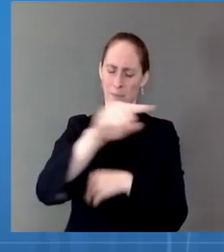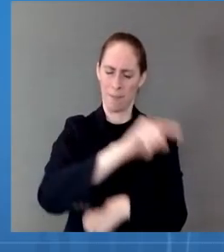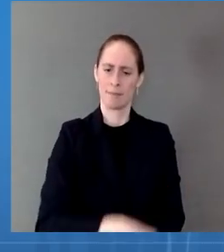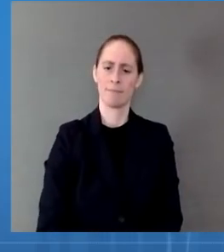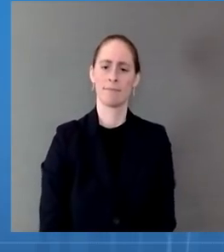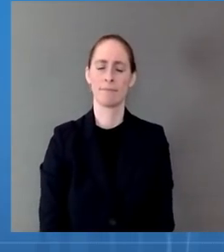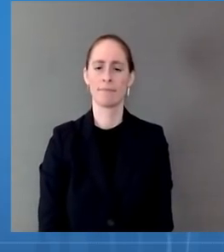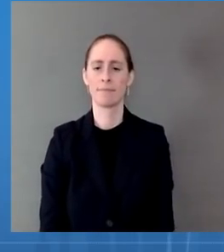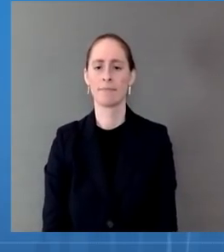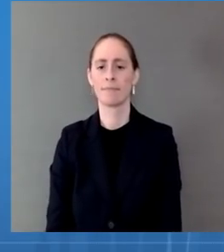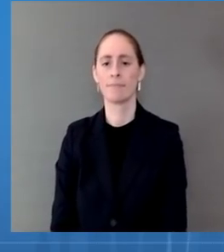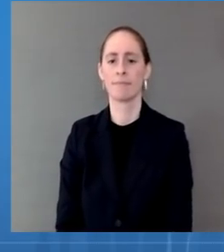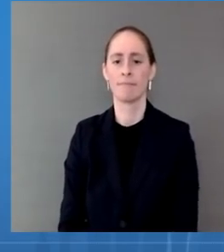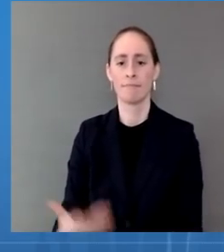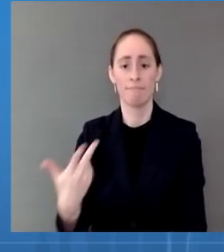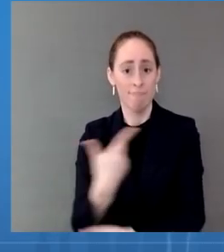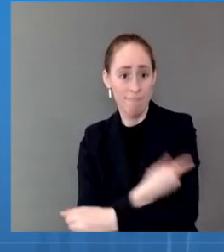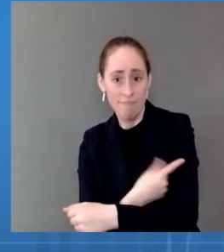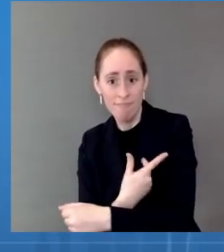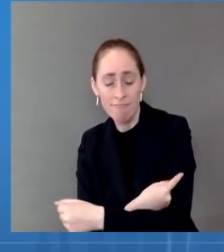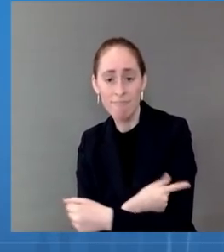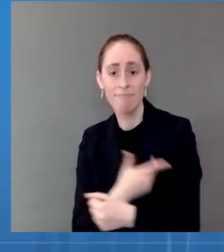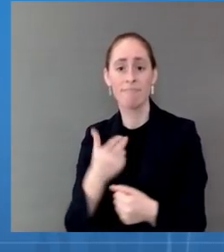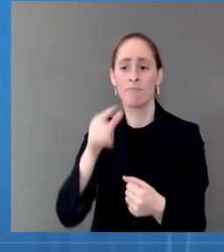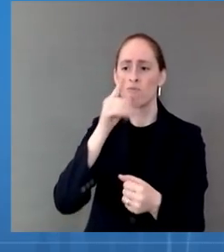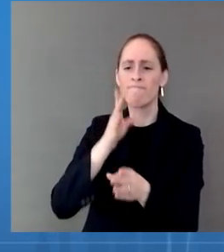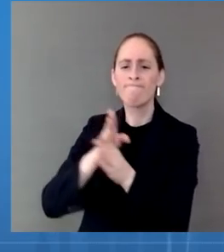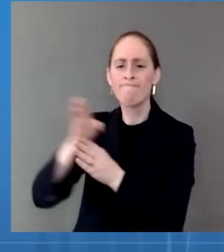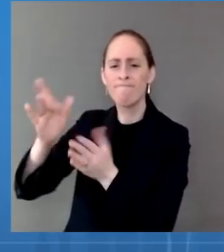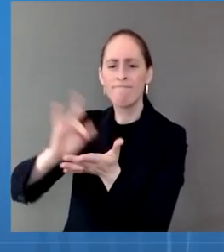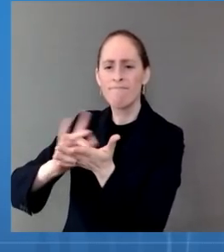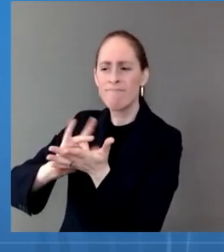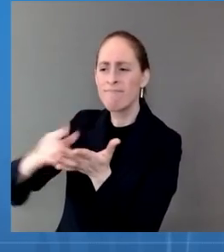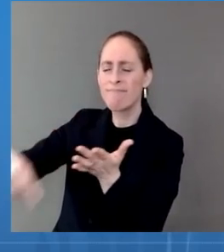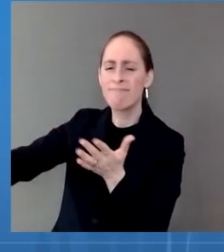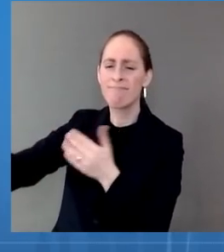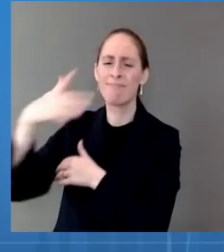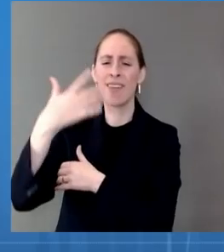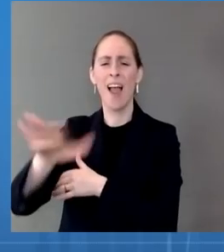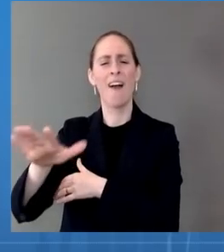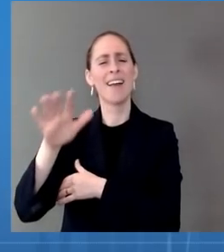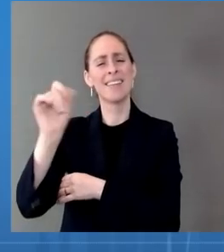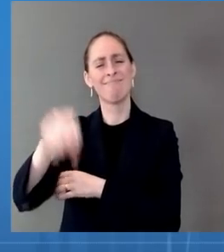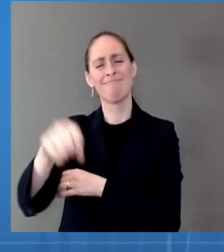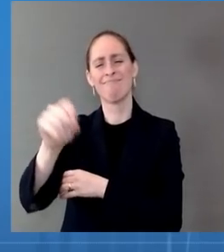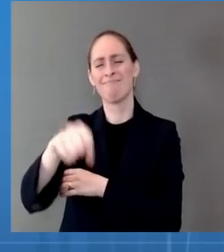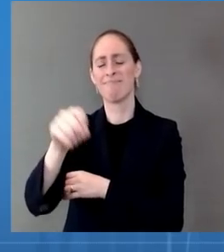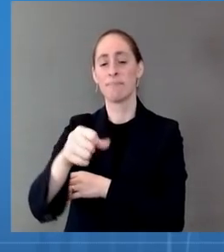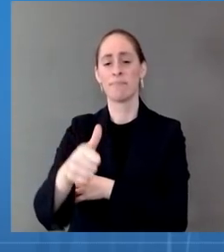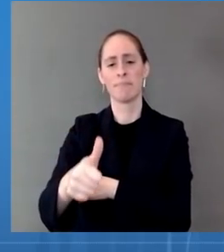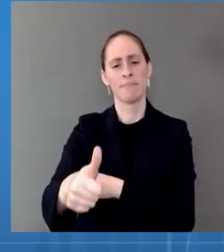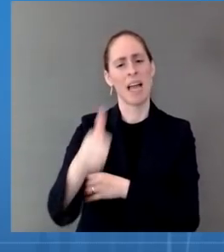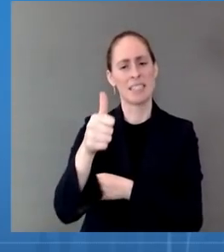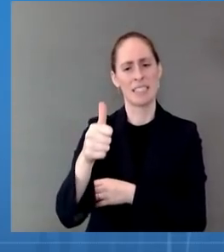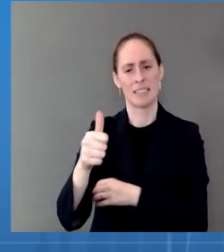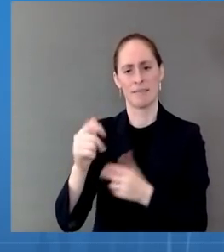because boosters provide the highest level of protection against Kobe. We've made stress free and readily available